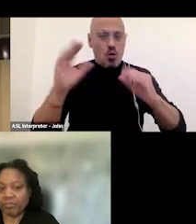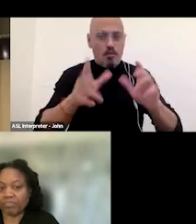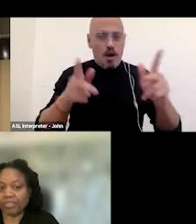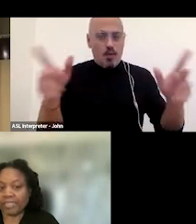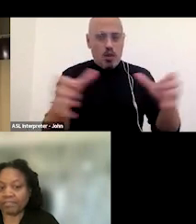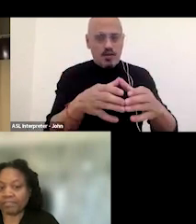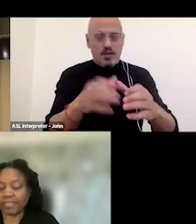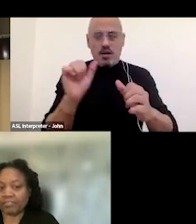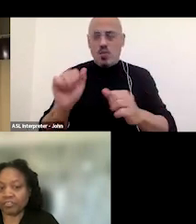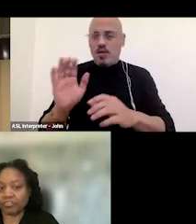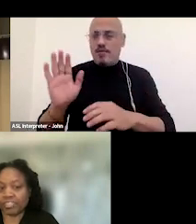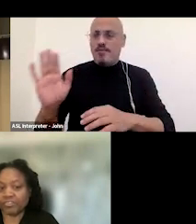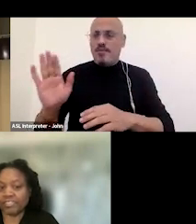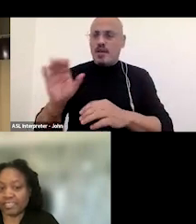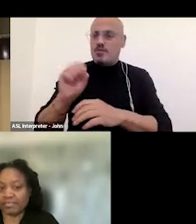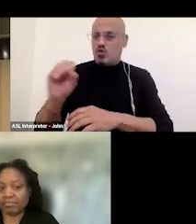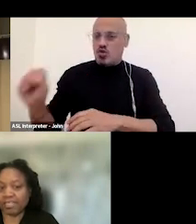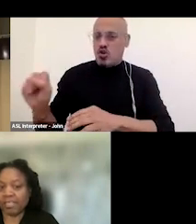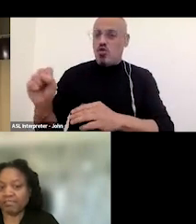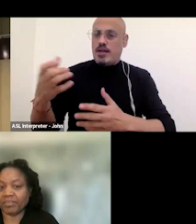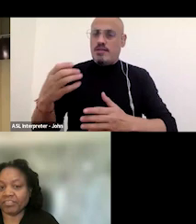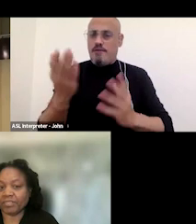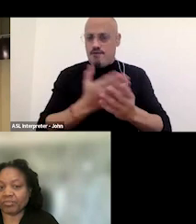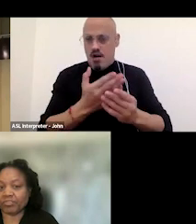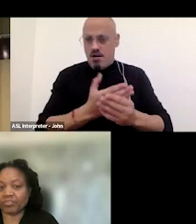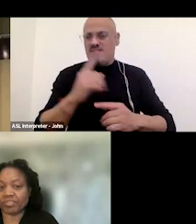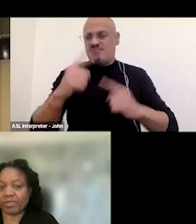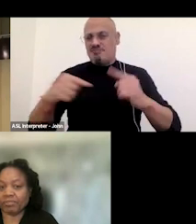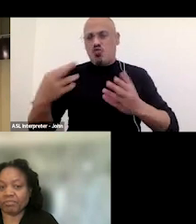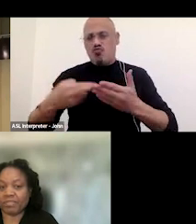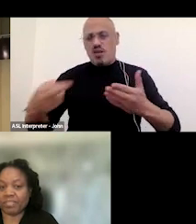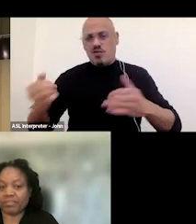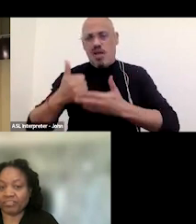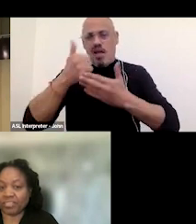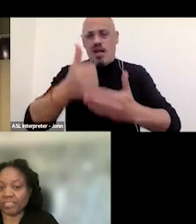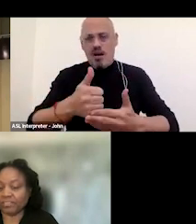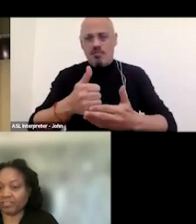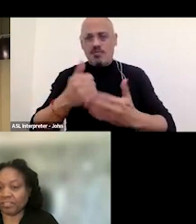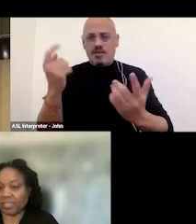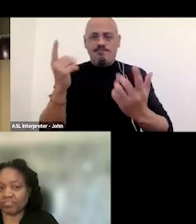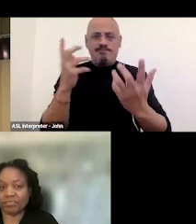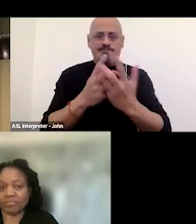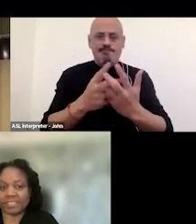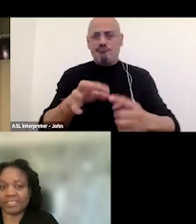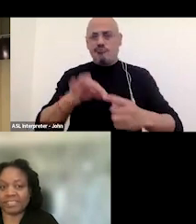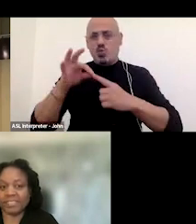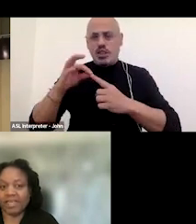with their Social Security claims and various resources to help them meet their unique service needs.